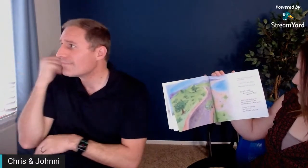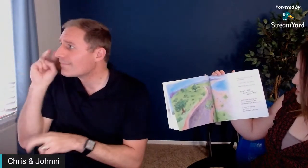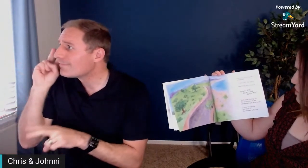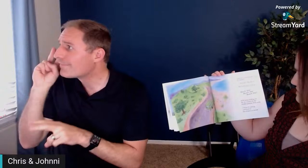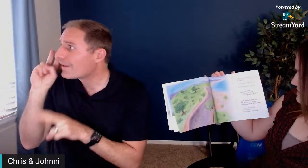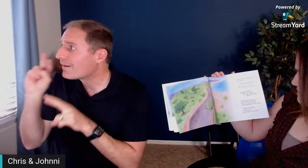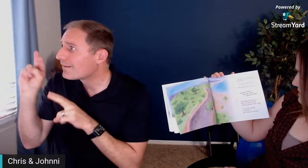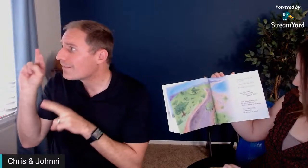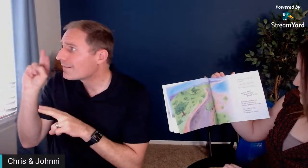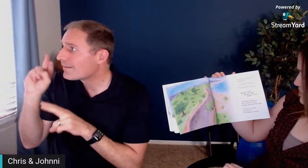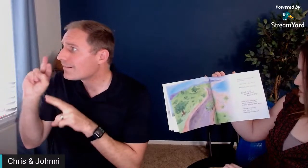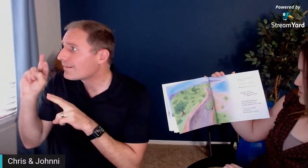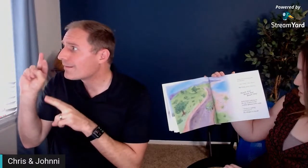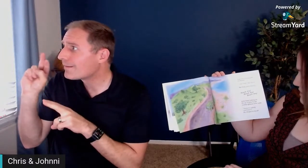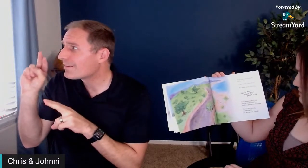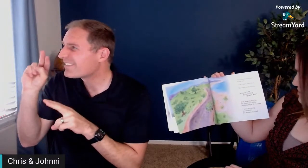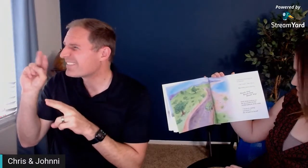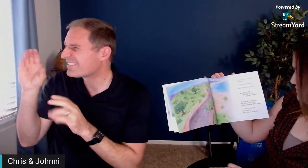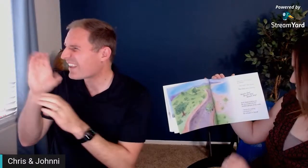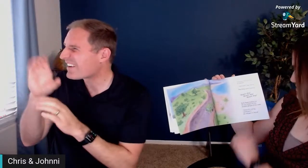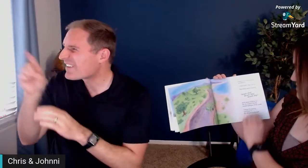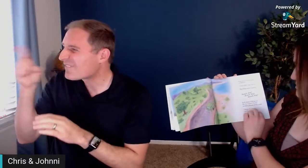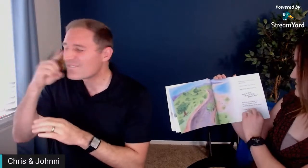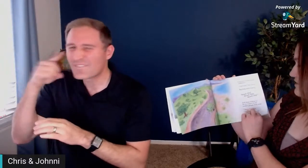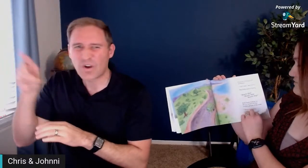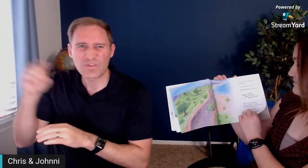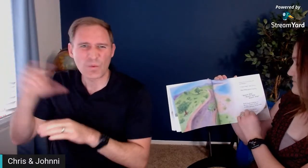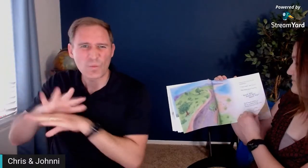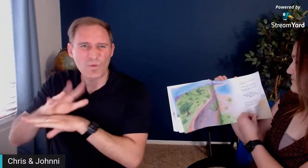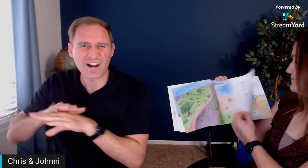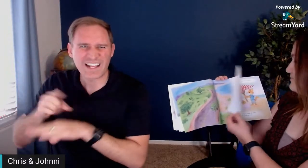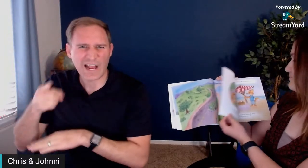i know it's coming i just know it she whispers to herself